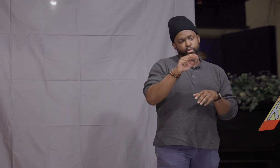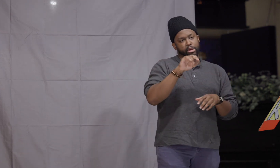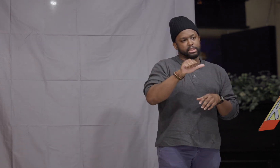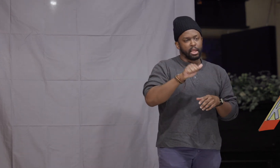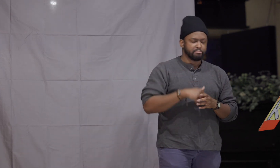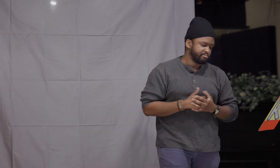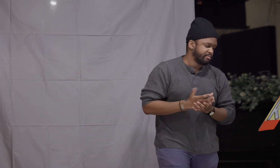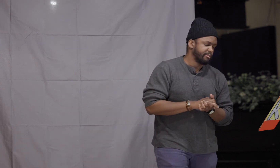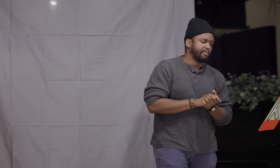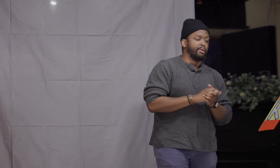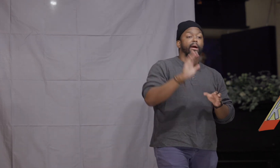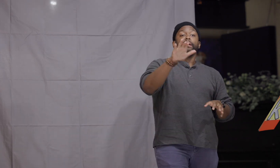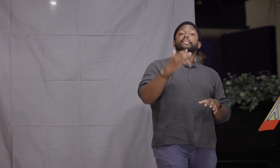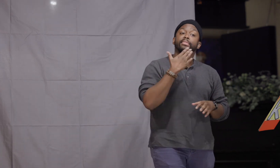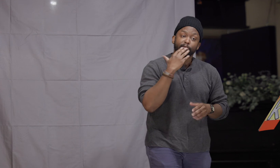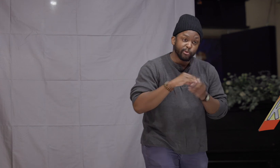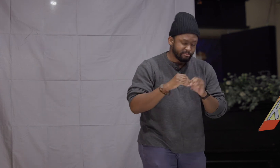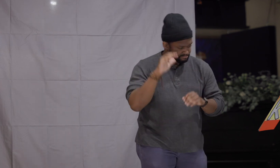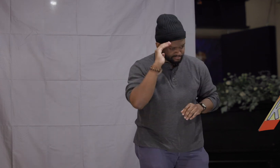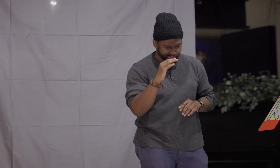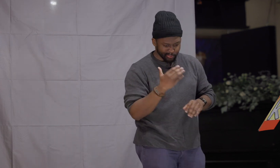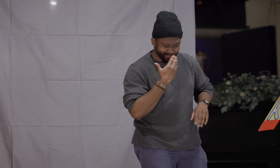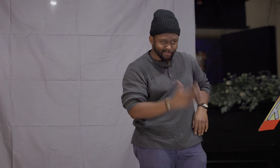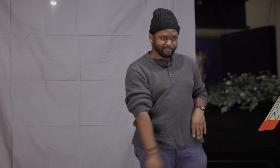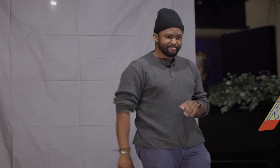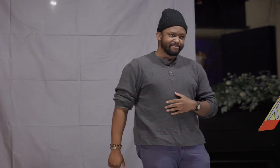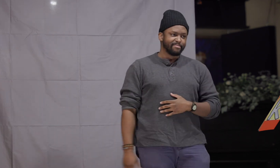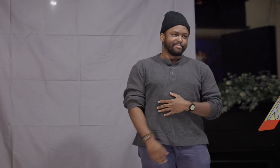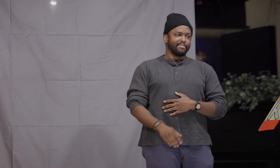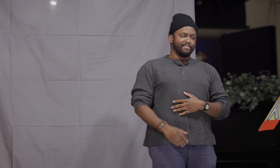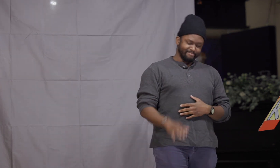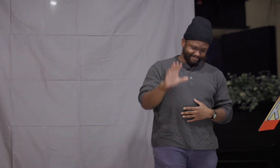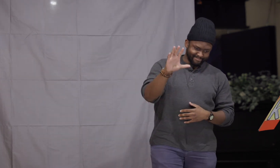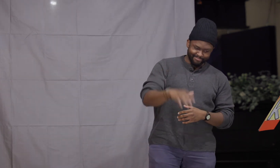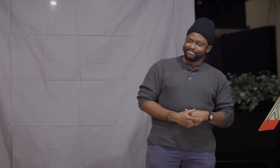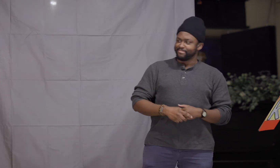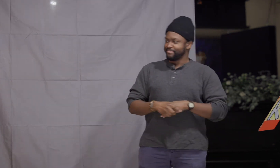and in our country, that's all I got. Thank you everyone. Goodnight.